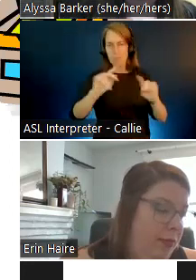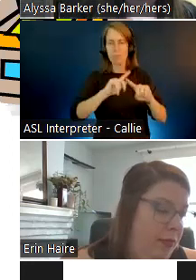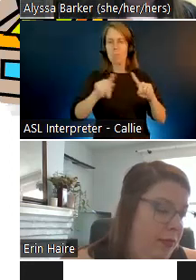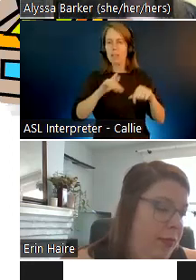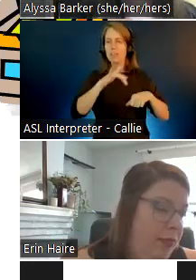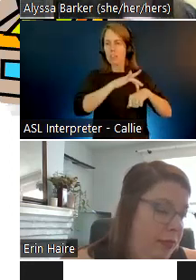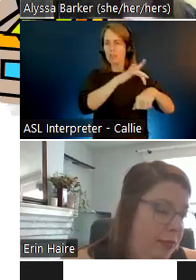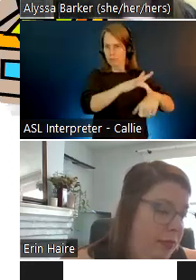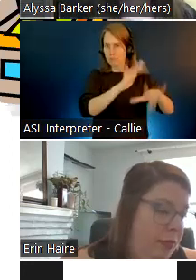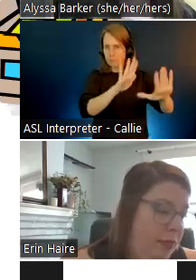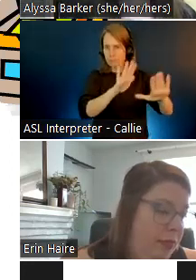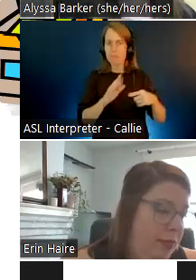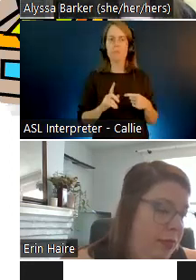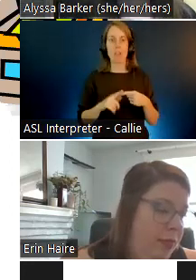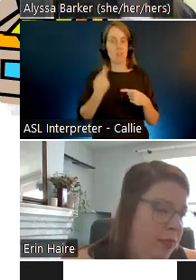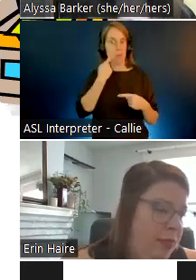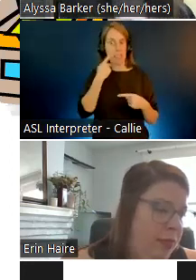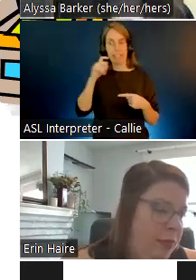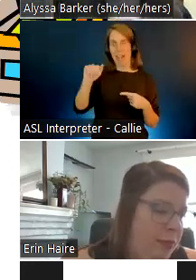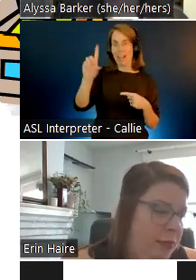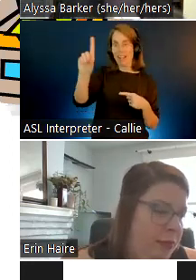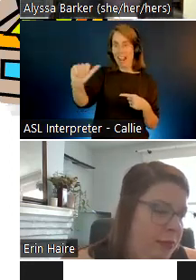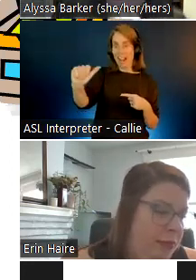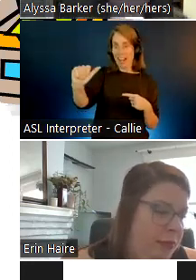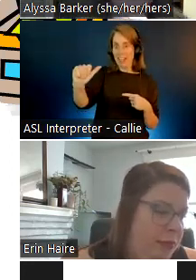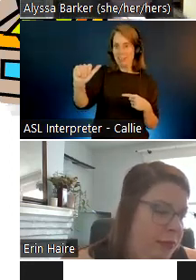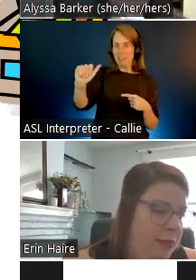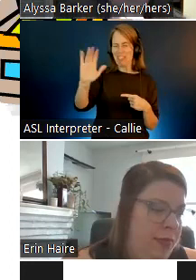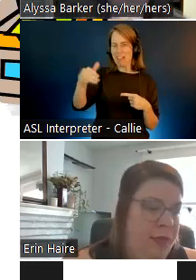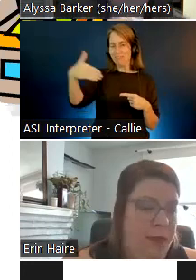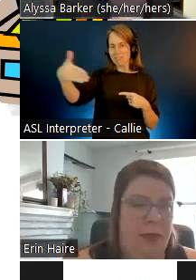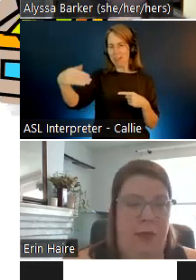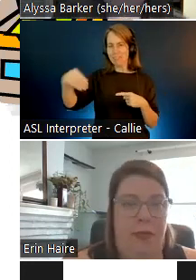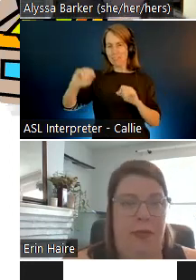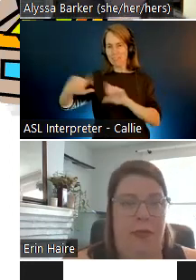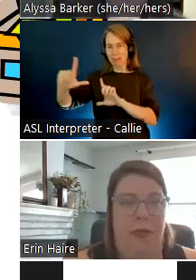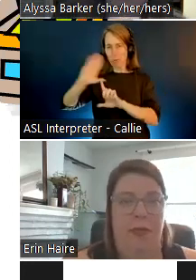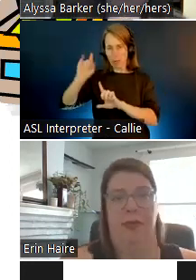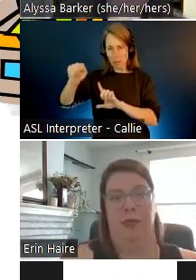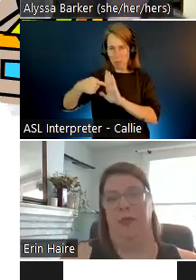we talked about one and the ADA and i'll talk about that on the next slide with Section 504